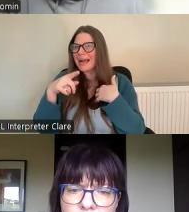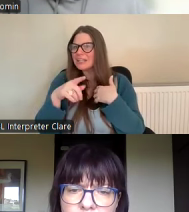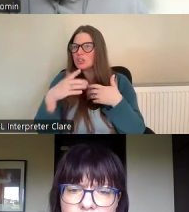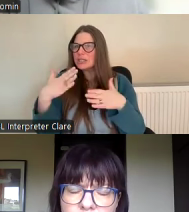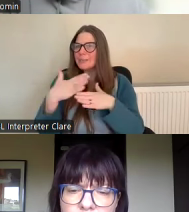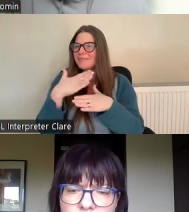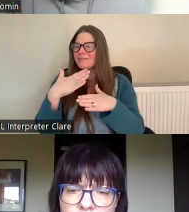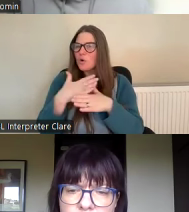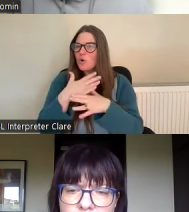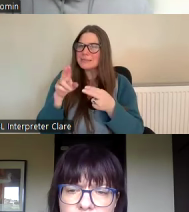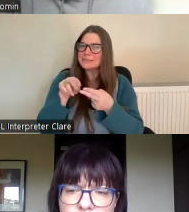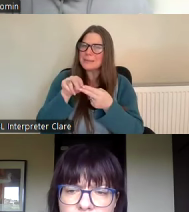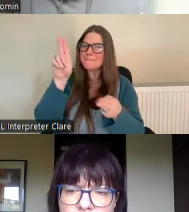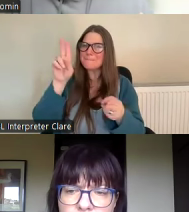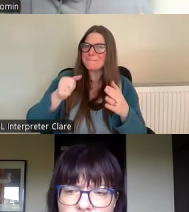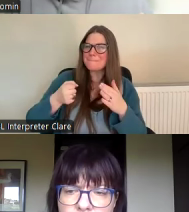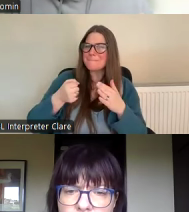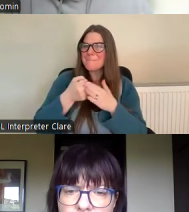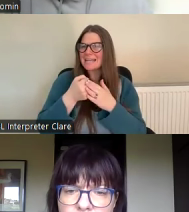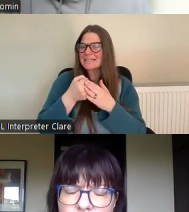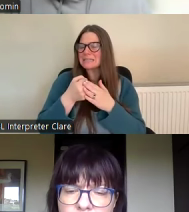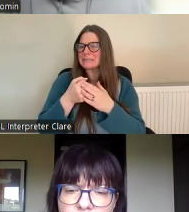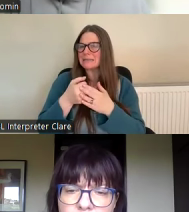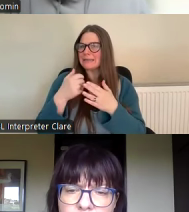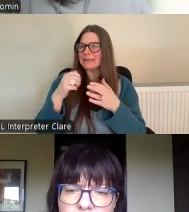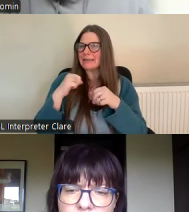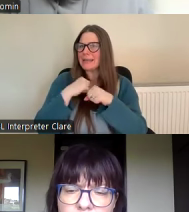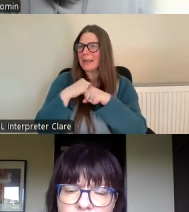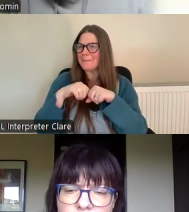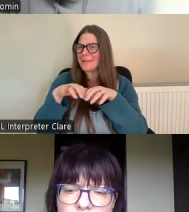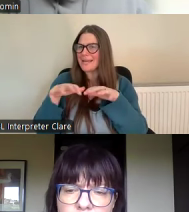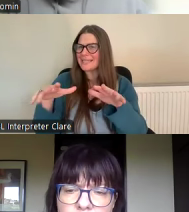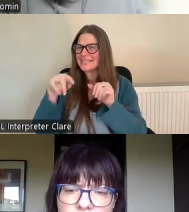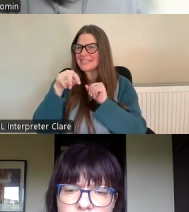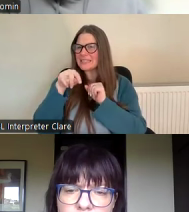they are a little bit more down the line, in my opinion.